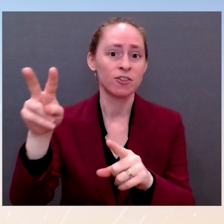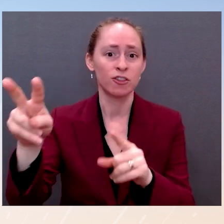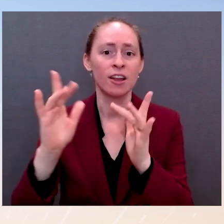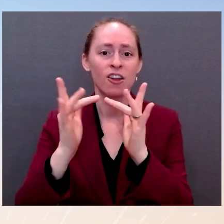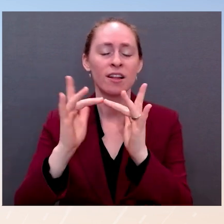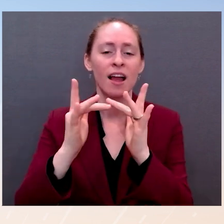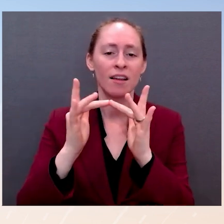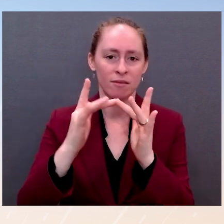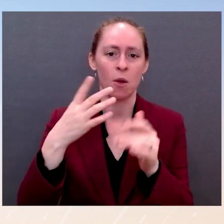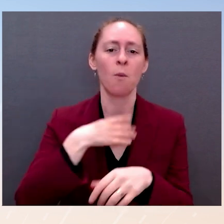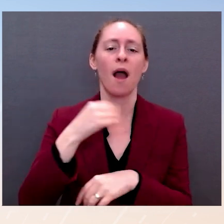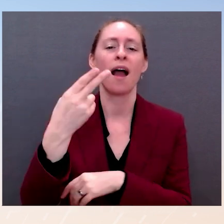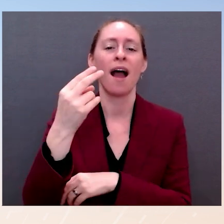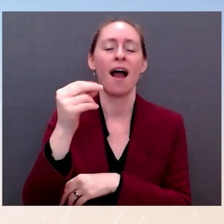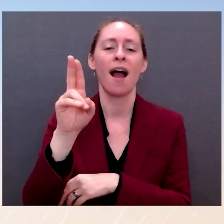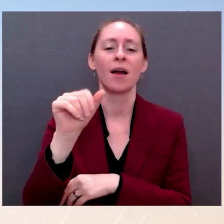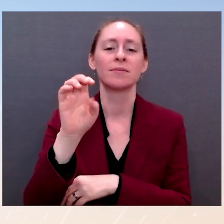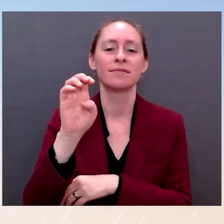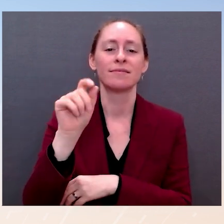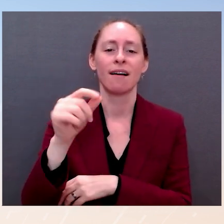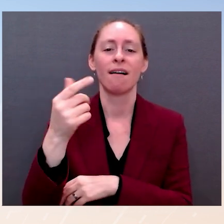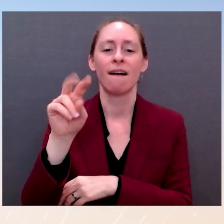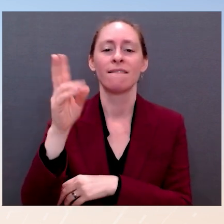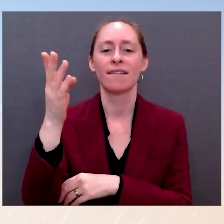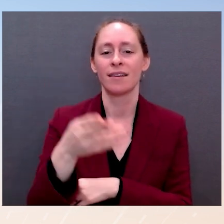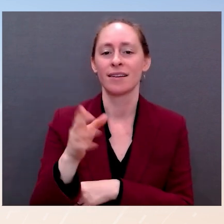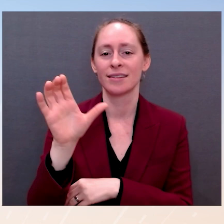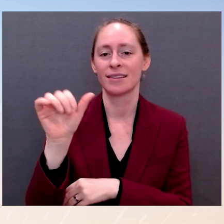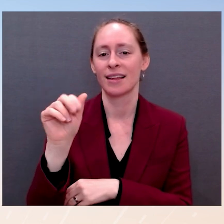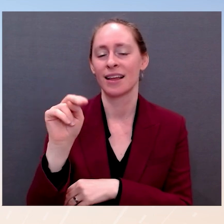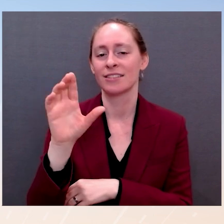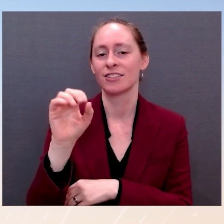initiative simply by going to WhiteHouse.gov/CancerMoonshot.